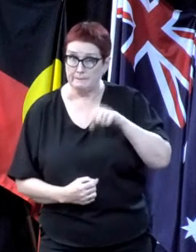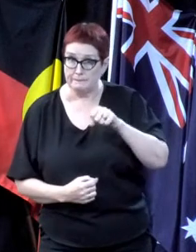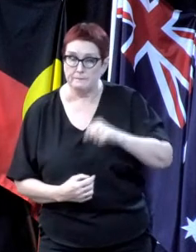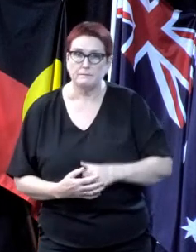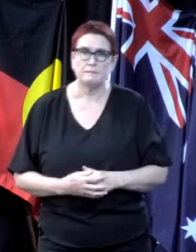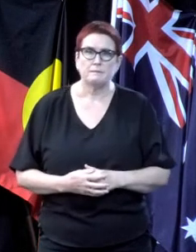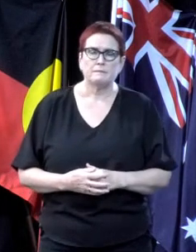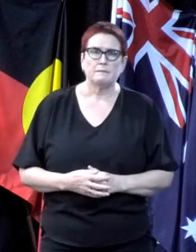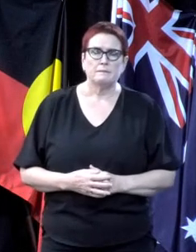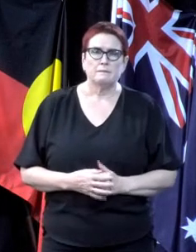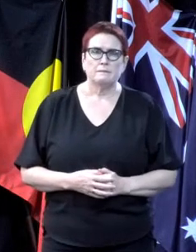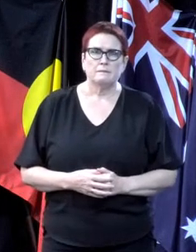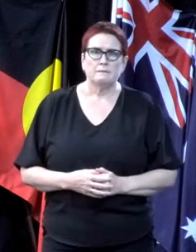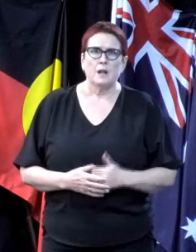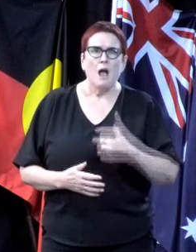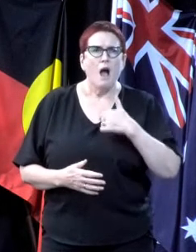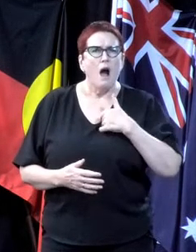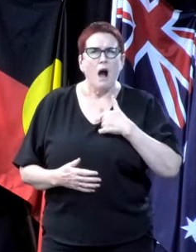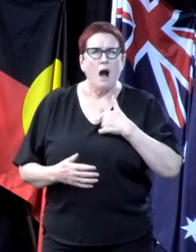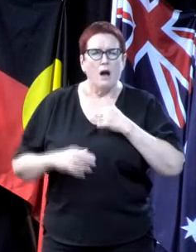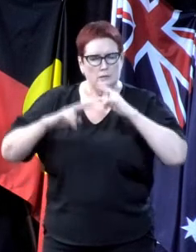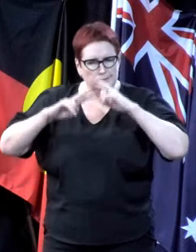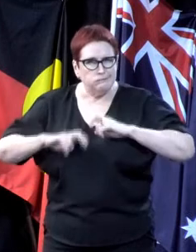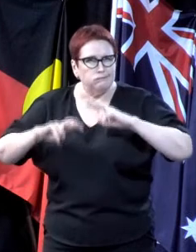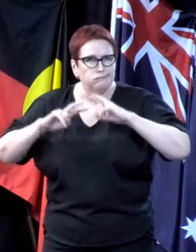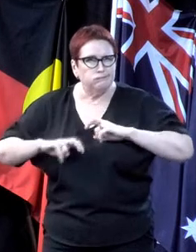I engaged with a lot of research, mostly from the United States